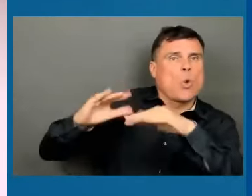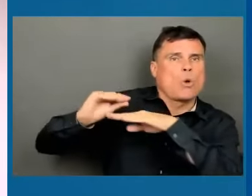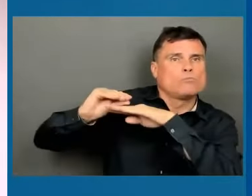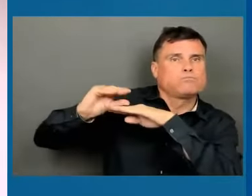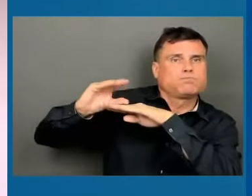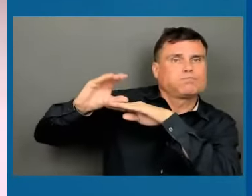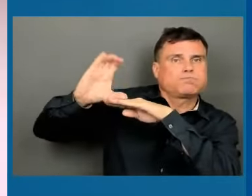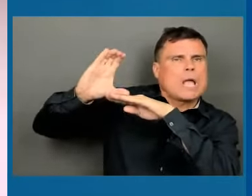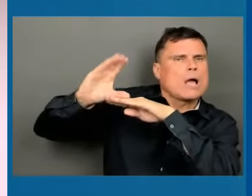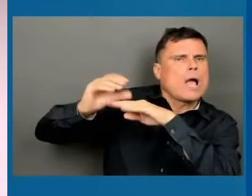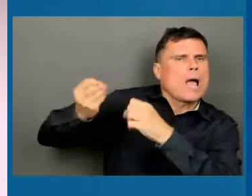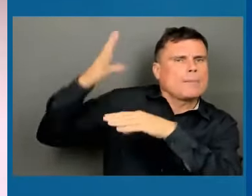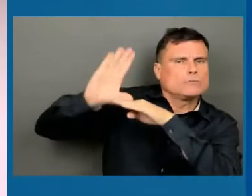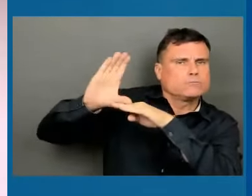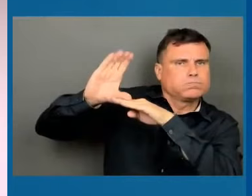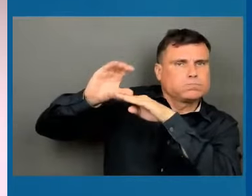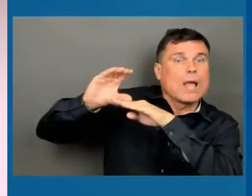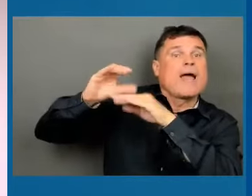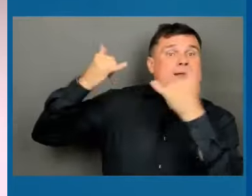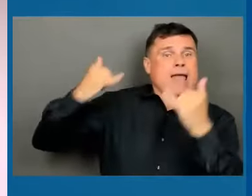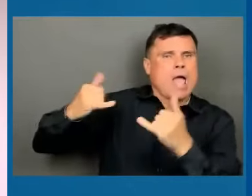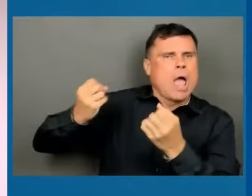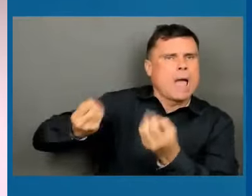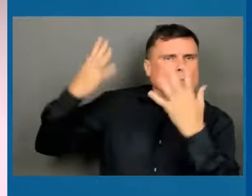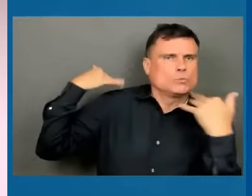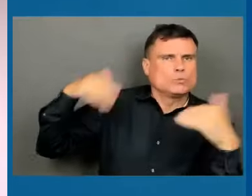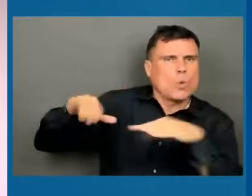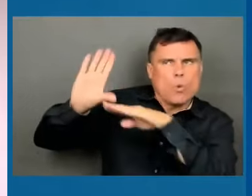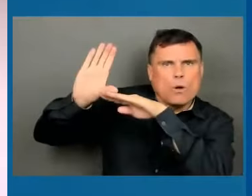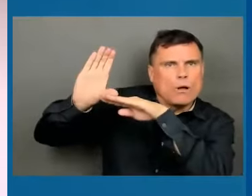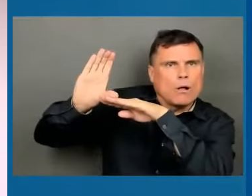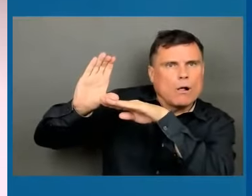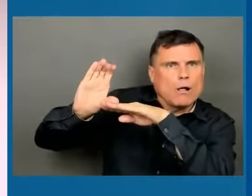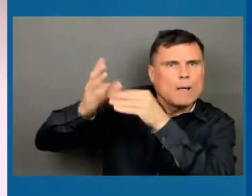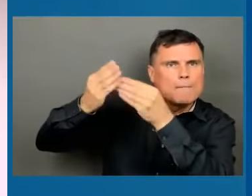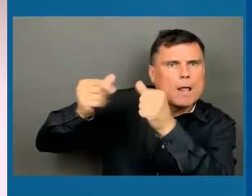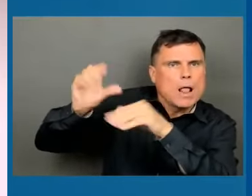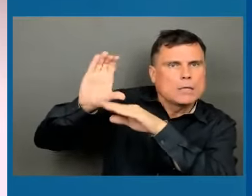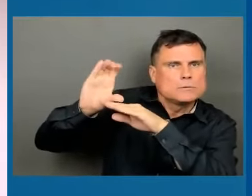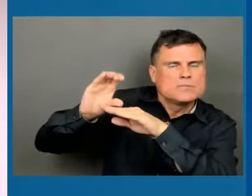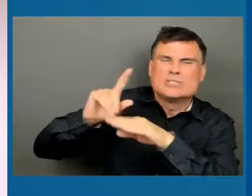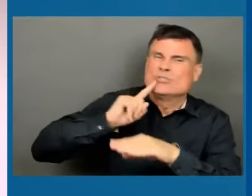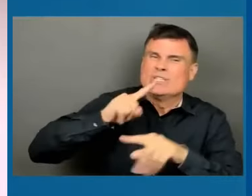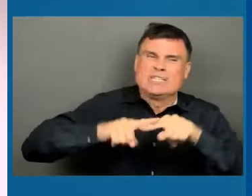down. It also affects differ